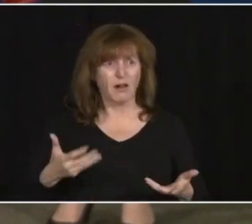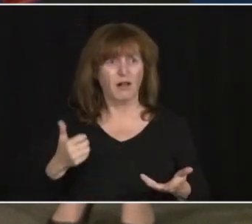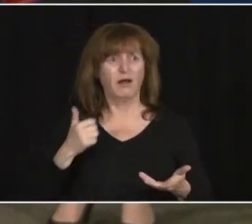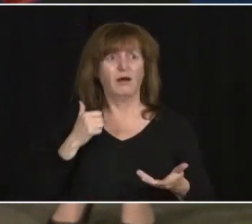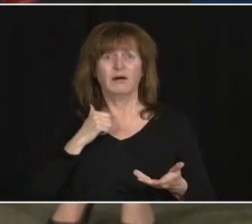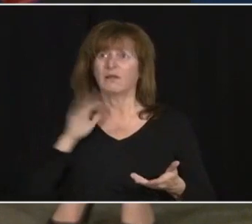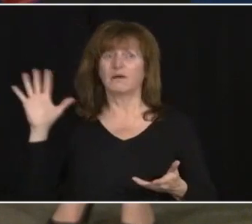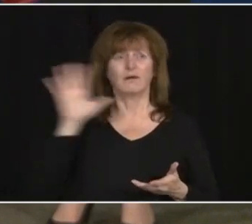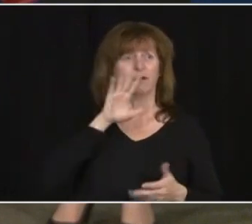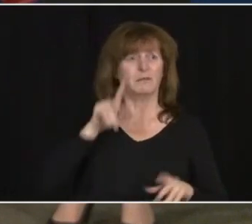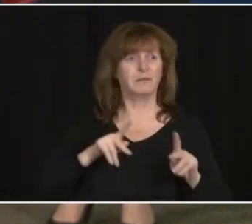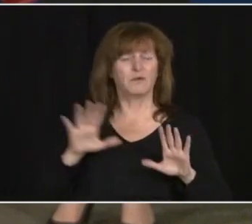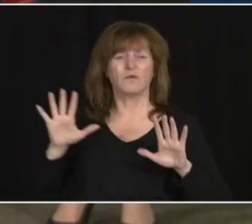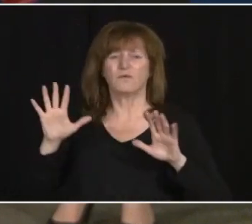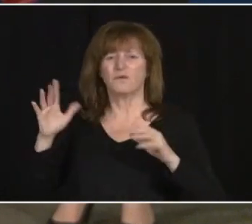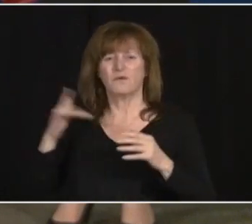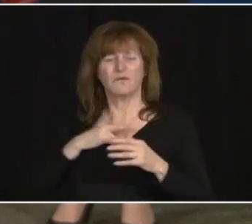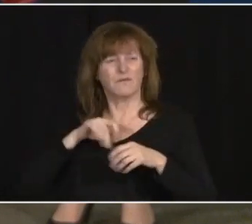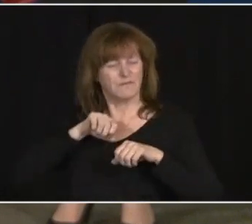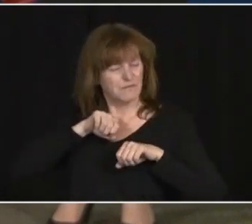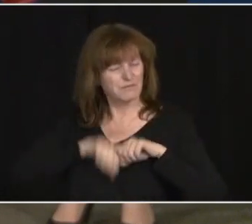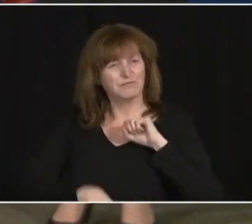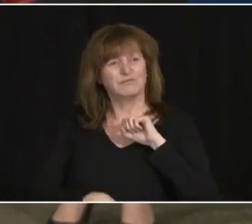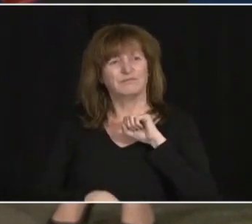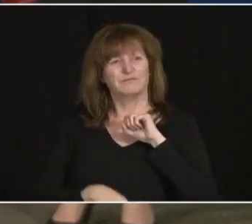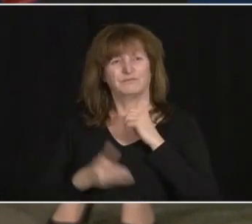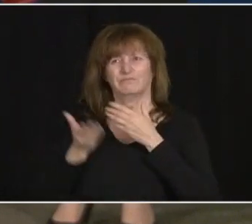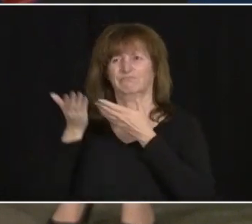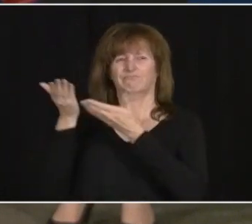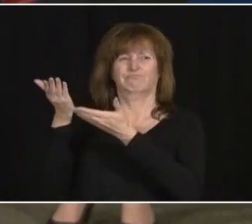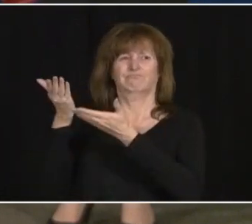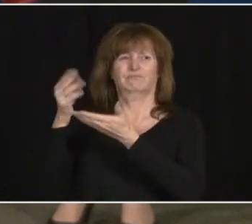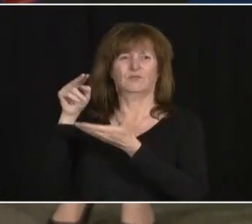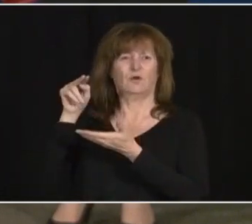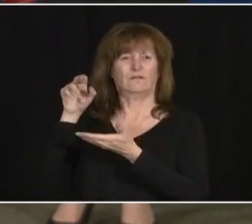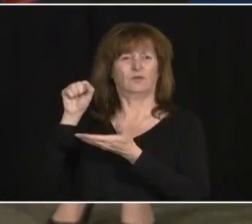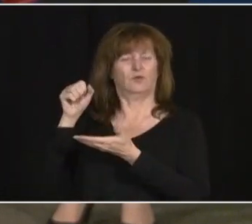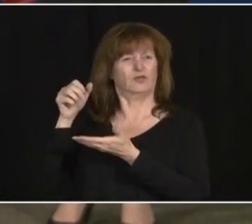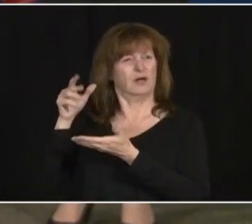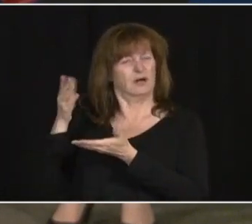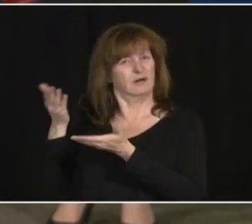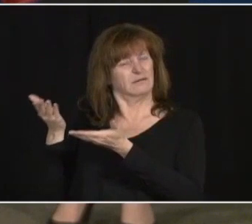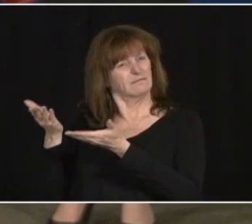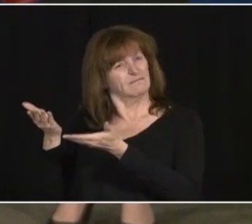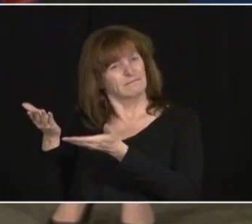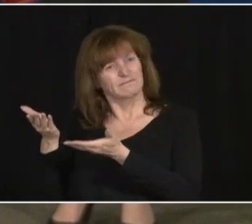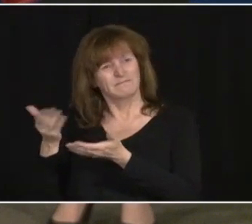right now. My heart goes out to the families of the victims